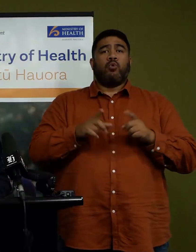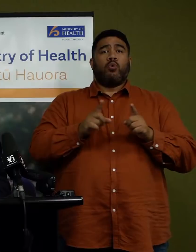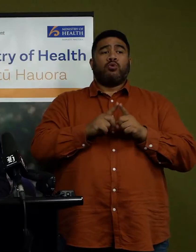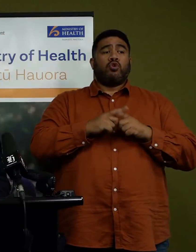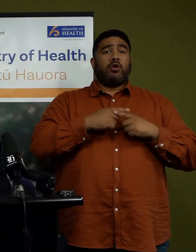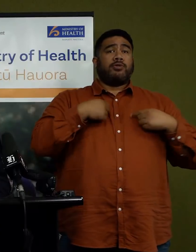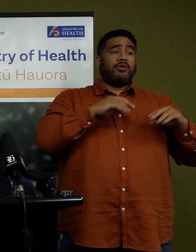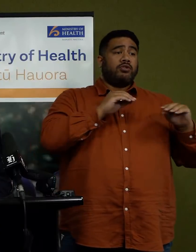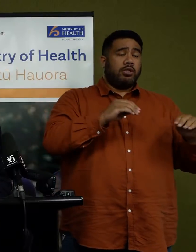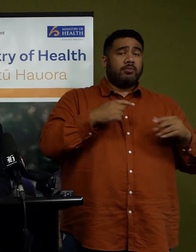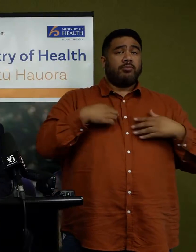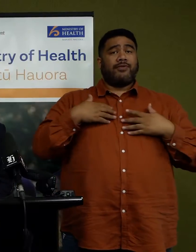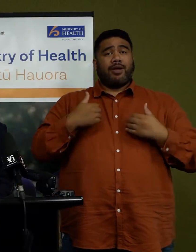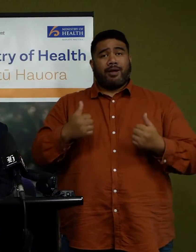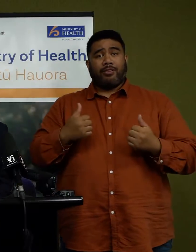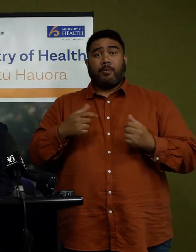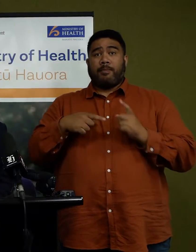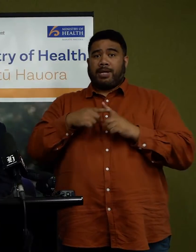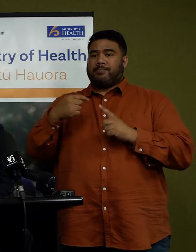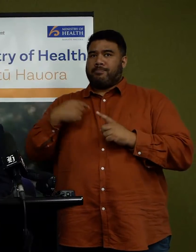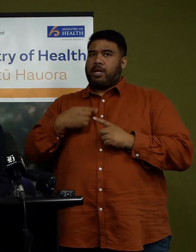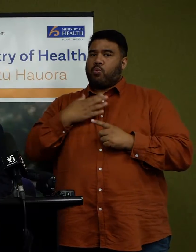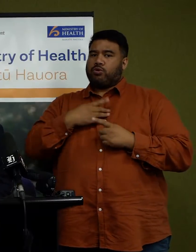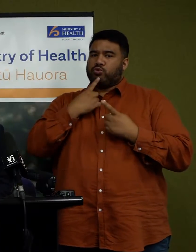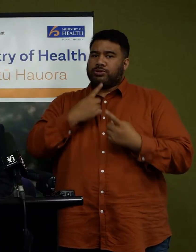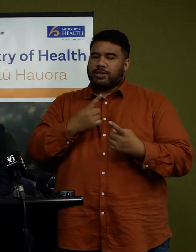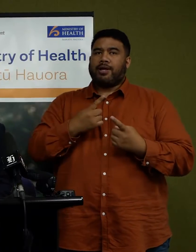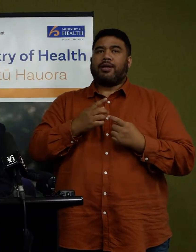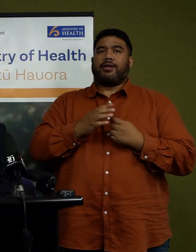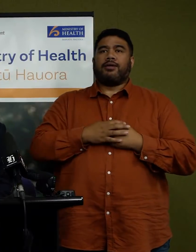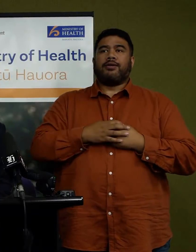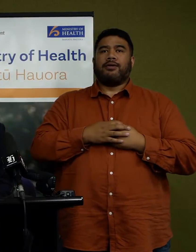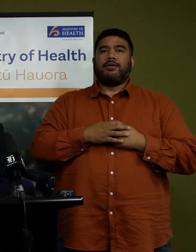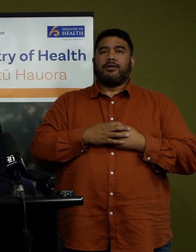and I will as well, that contacts of contacts are not at risk,